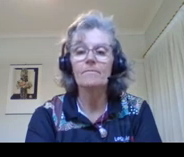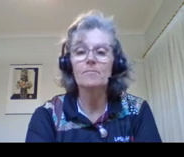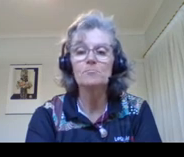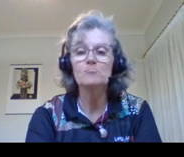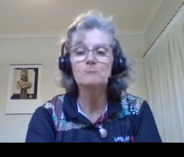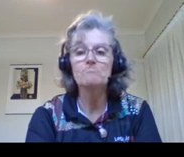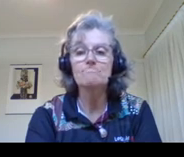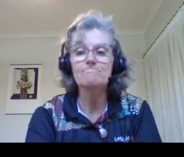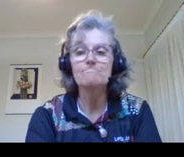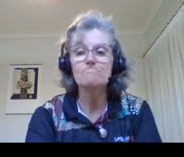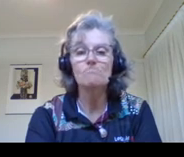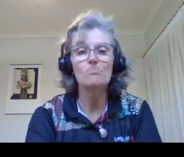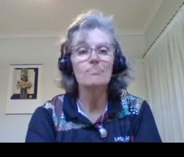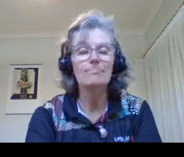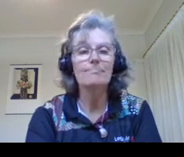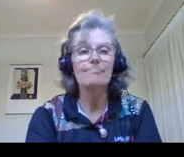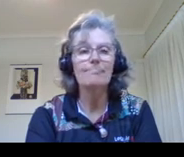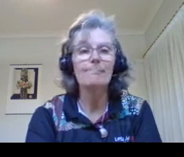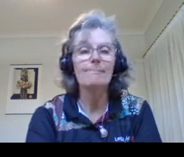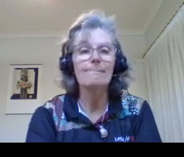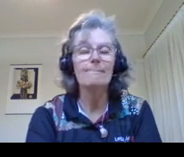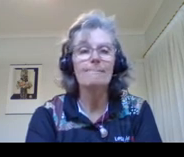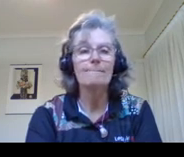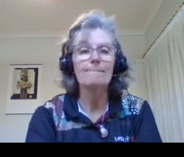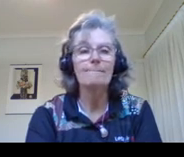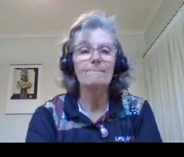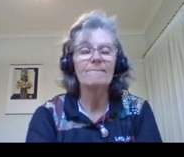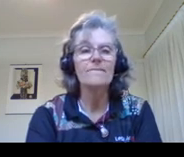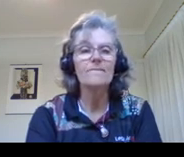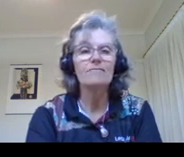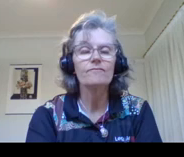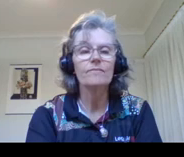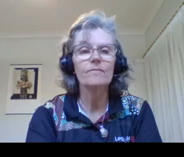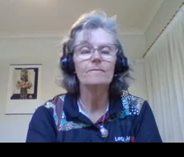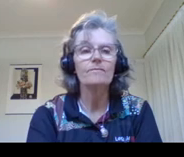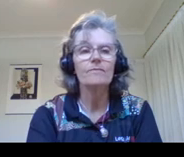on top of speaking with the police and speaking with banks and to come and get legal advice about